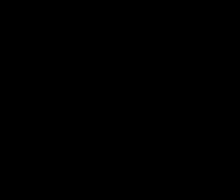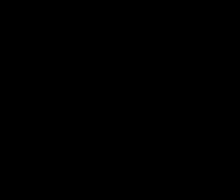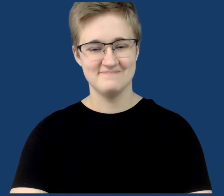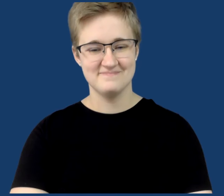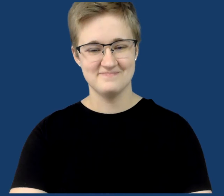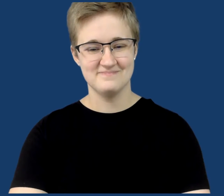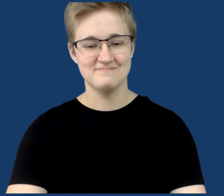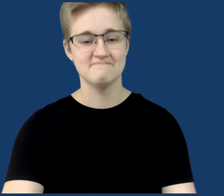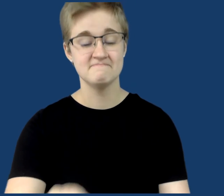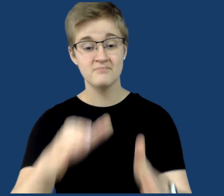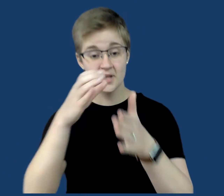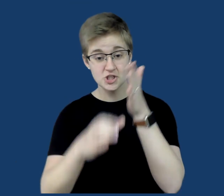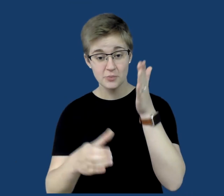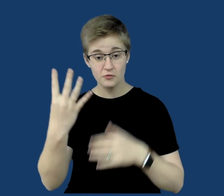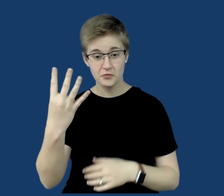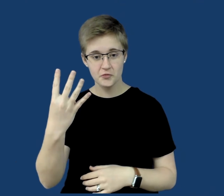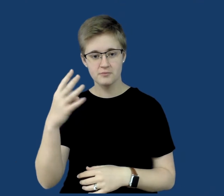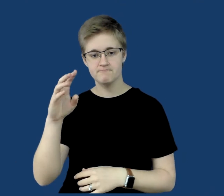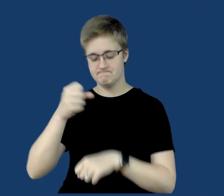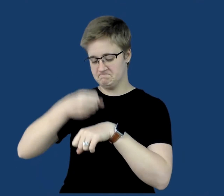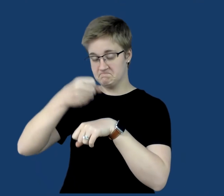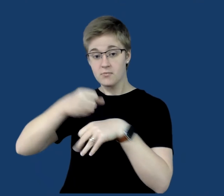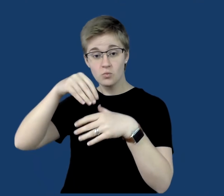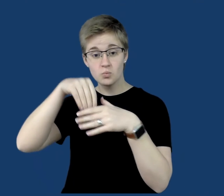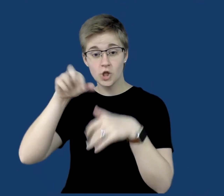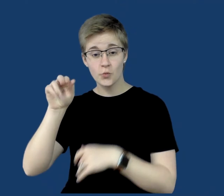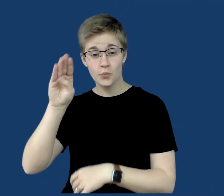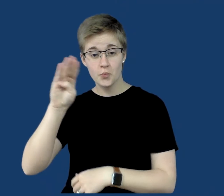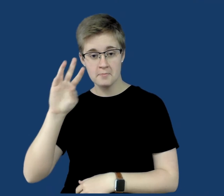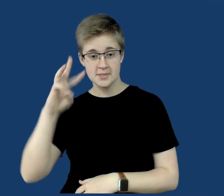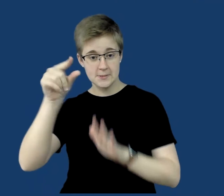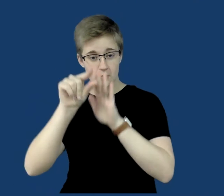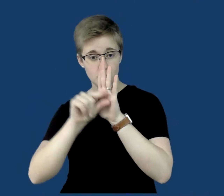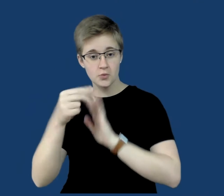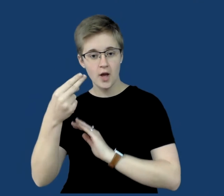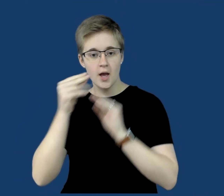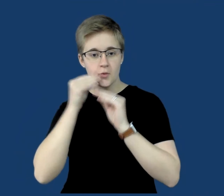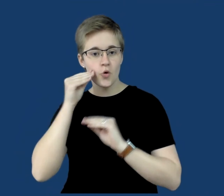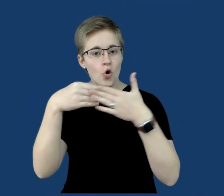Chapter Four Sistine was in Rob’s sixth-grade homeroom class. Mrs. Soames made